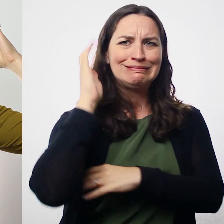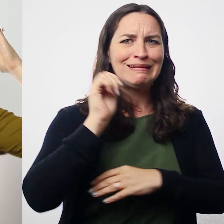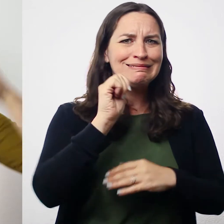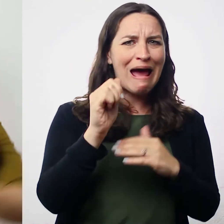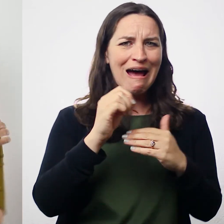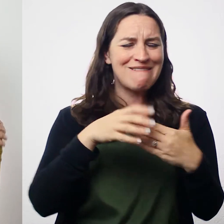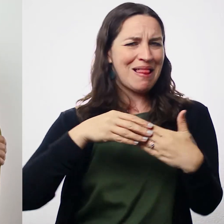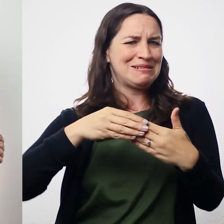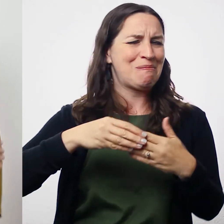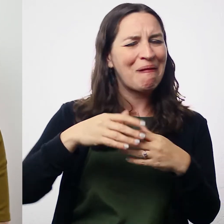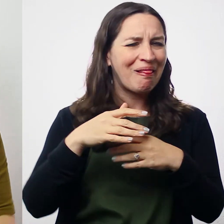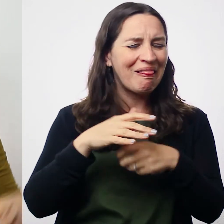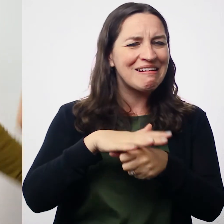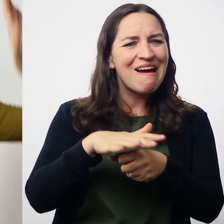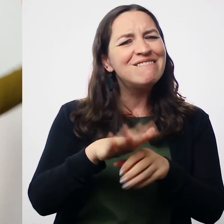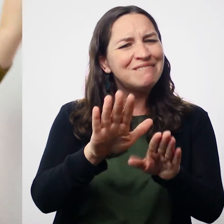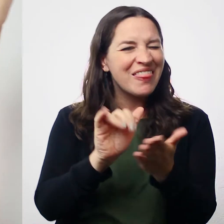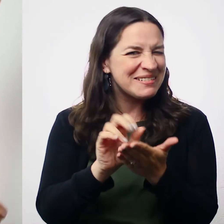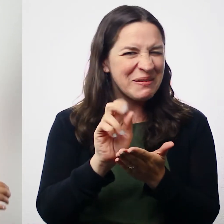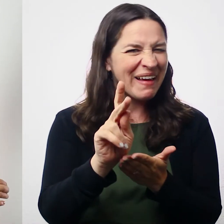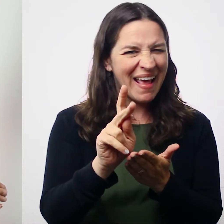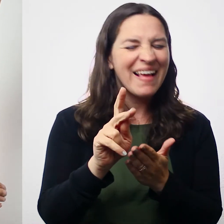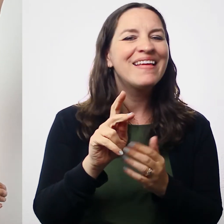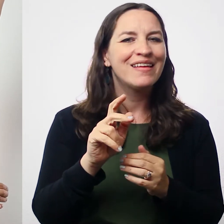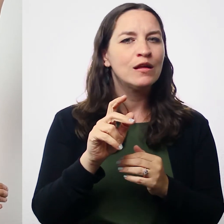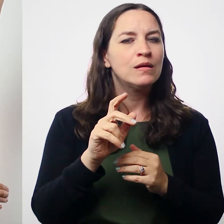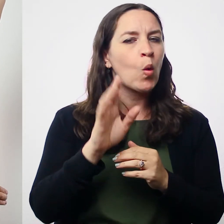and your shoulders may not be as flexible, so it's okay if there's a little bit of distance between